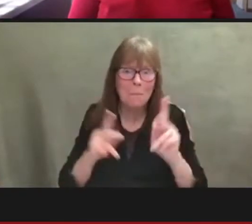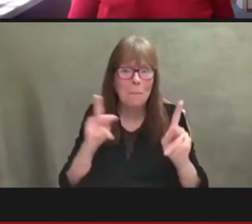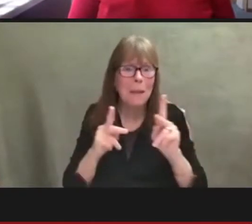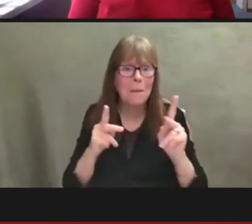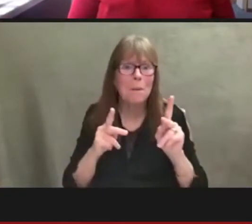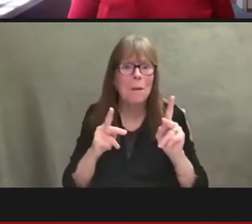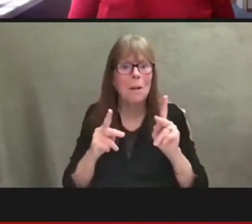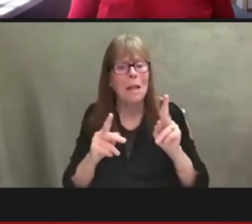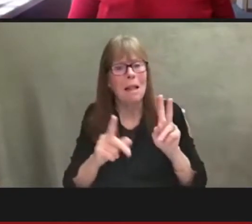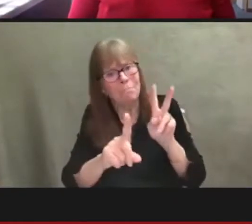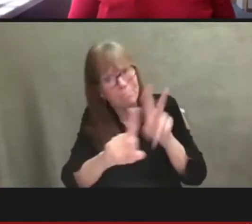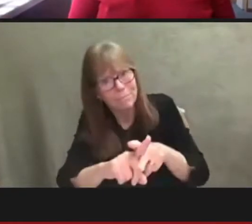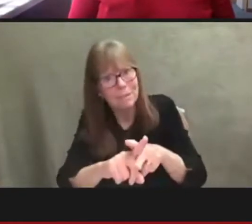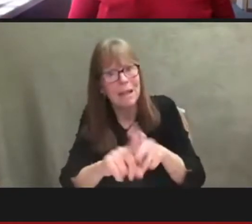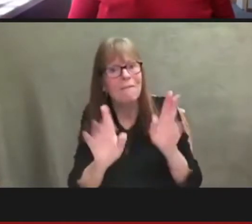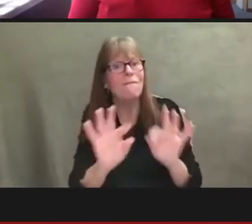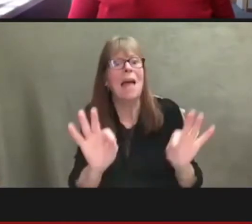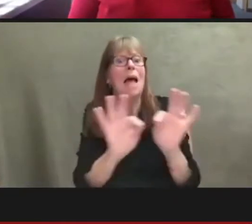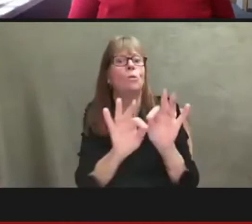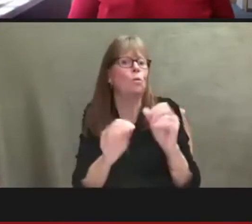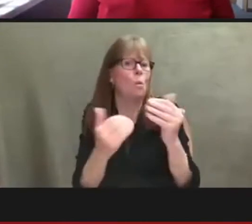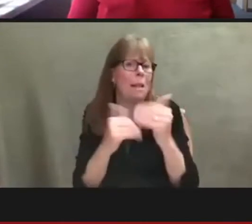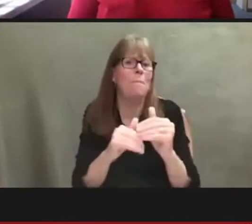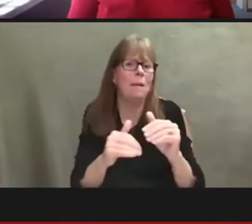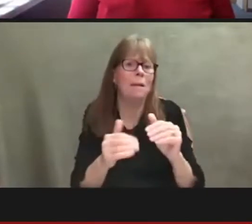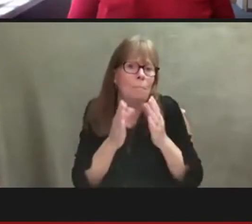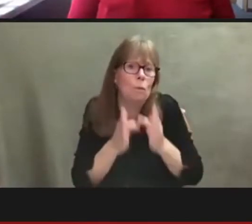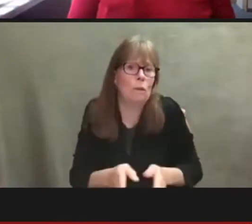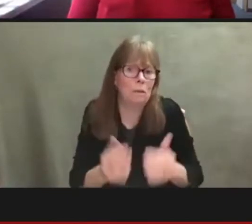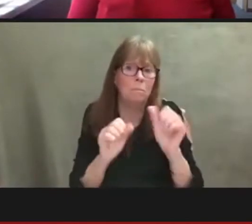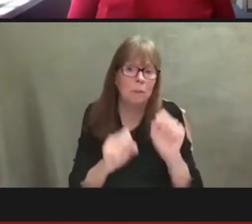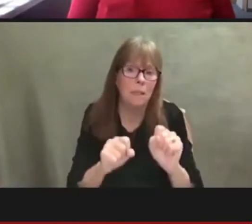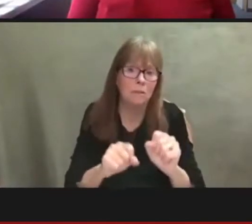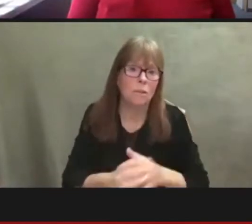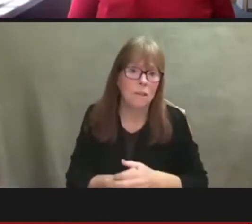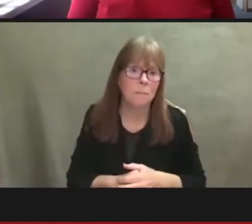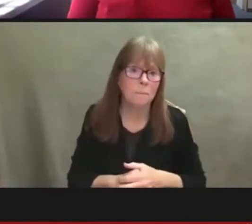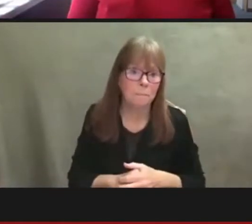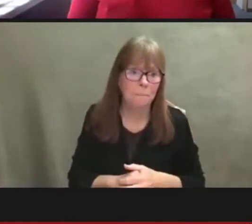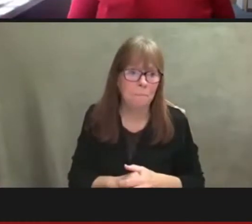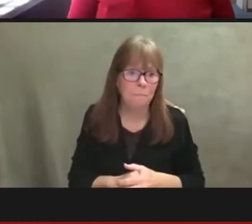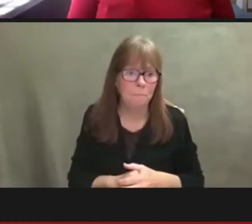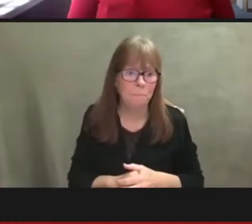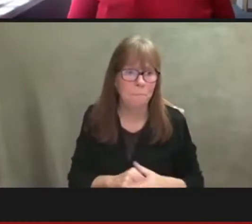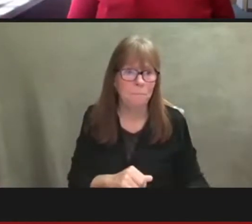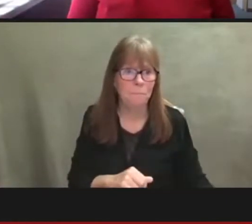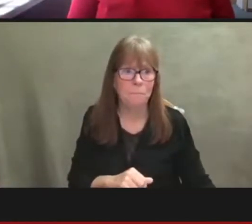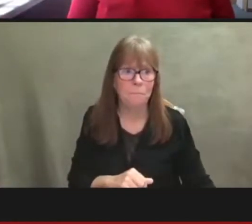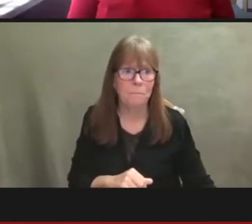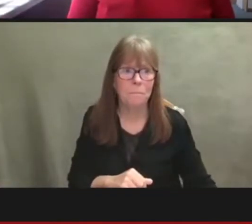the potentials of so many. That’s a great point.